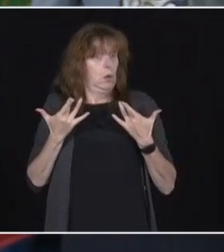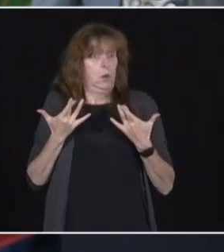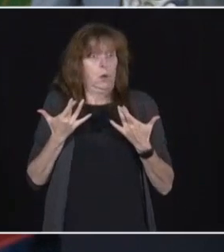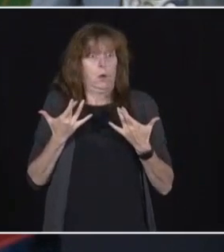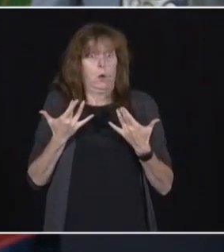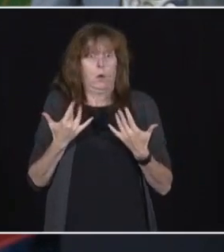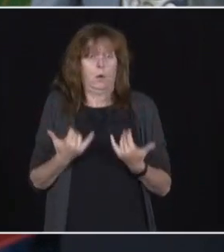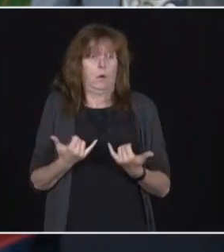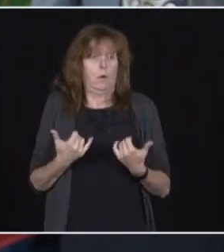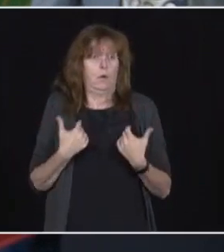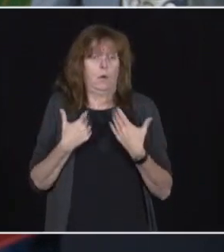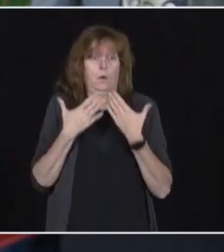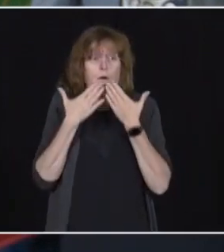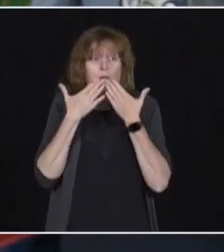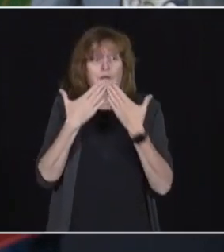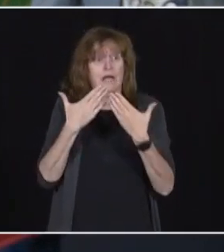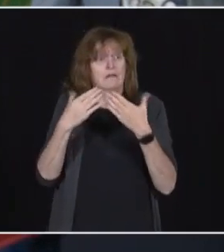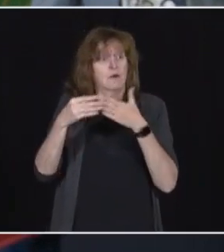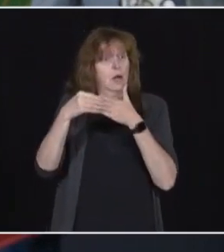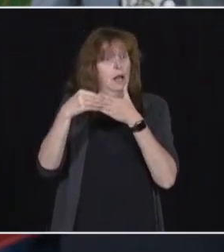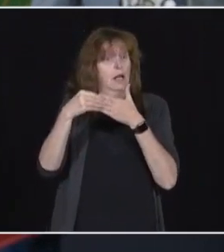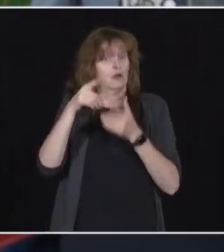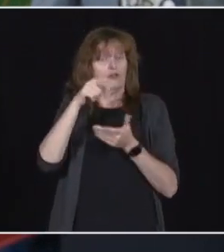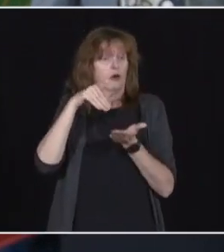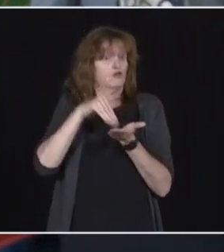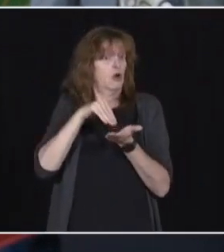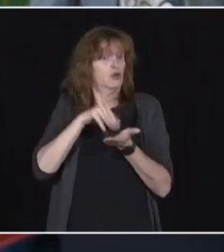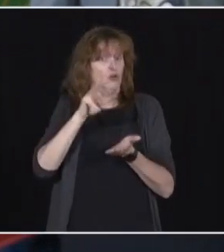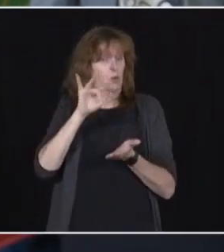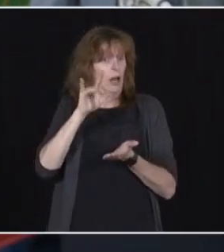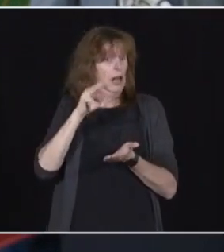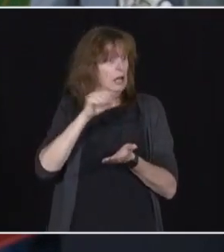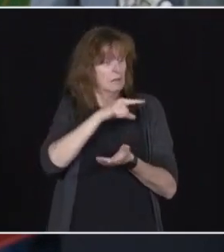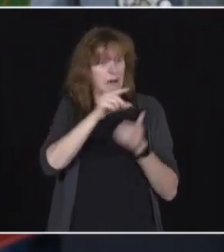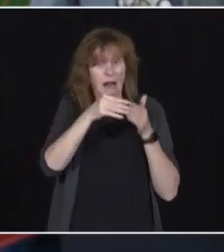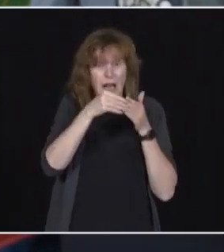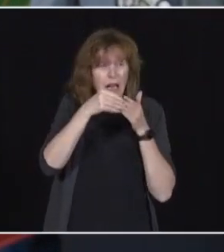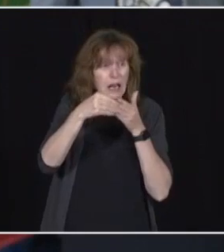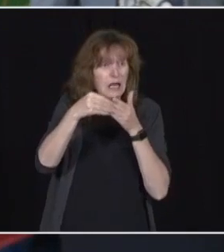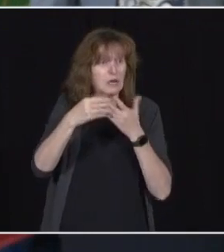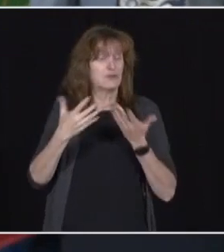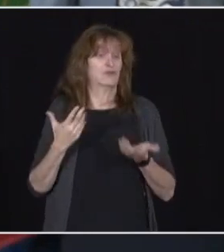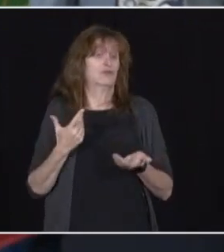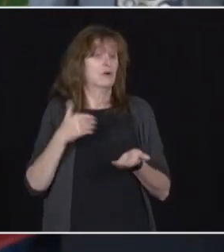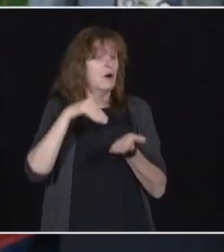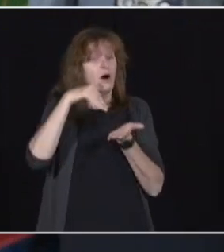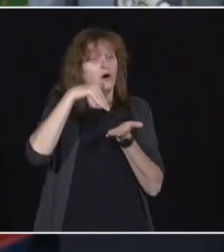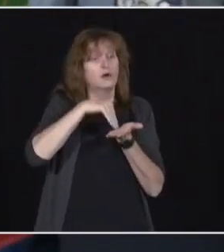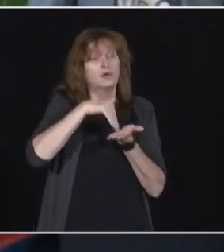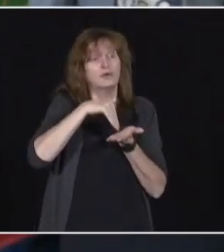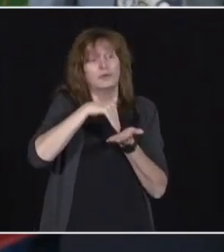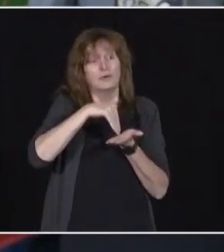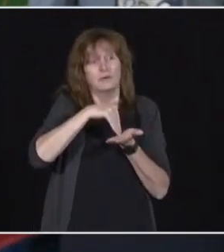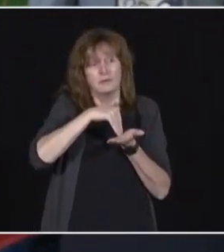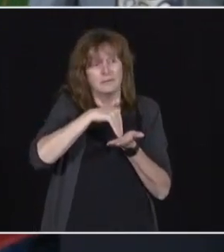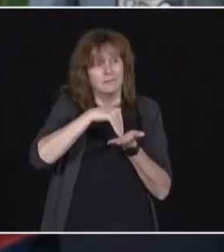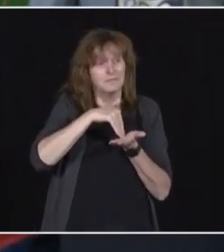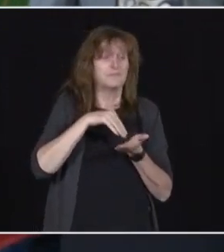I am just so pleased today, I really am. I just want to think the leadership of Dr Williams